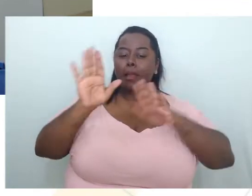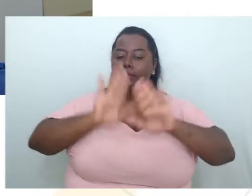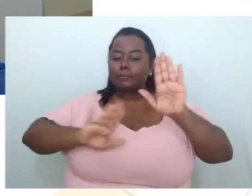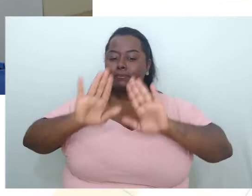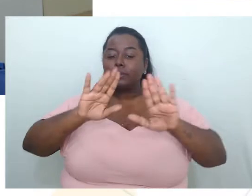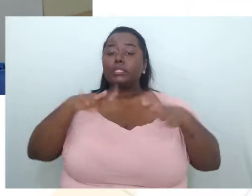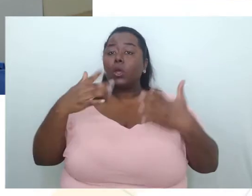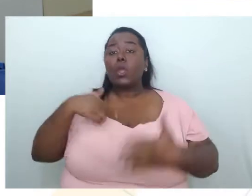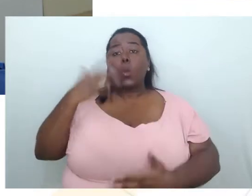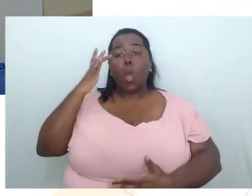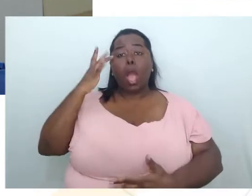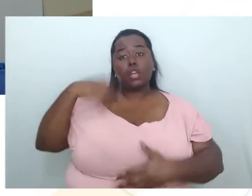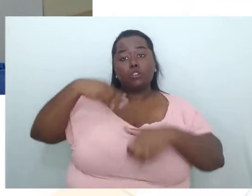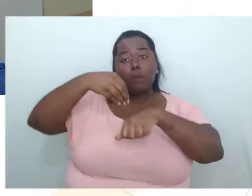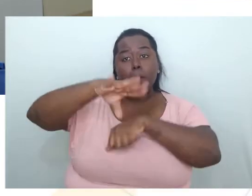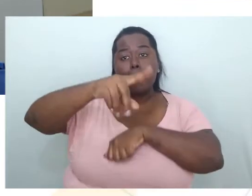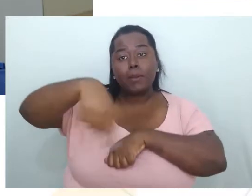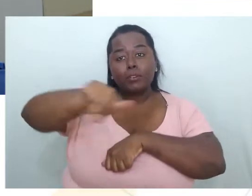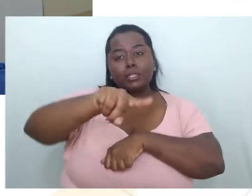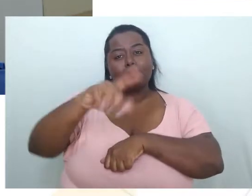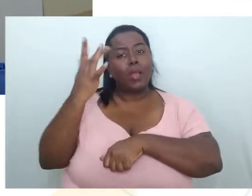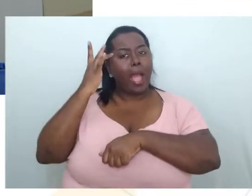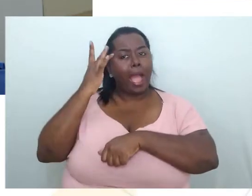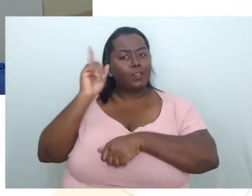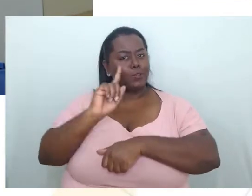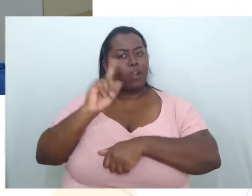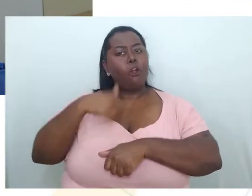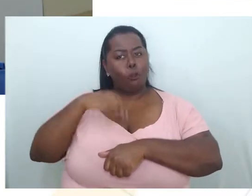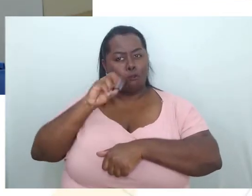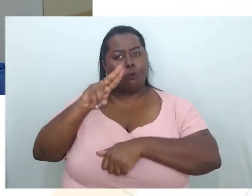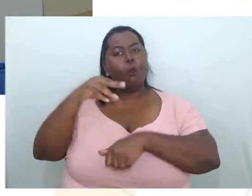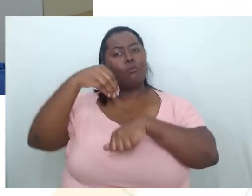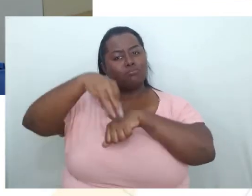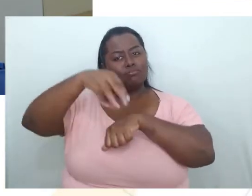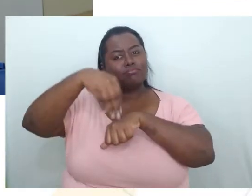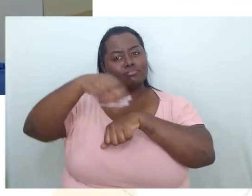what I'm going to talk about, not that I think I'm gonna talk about, that's what I'm going to talk about.